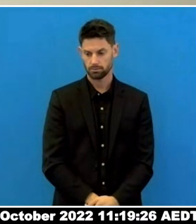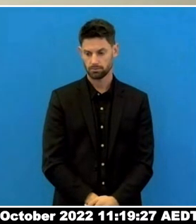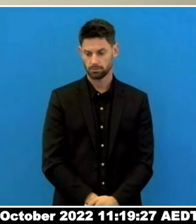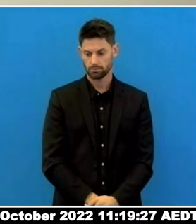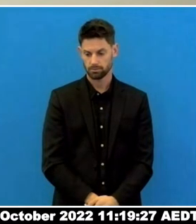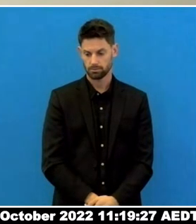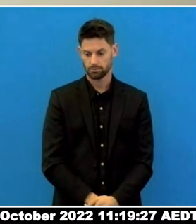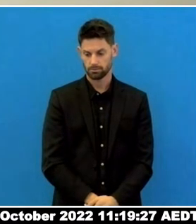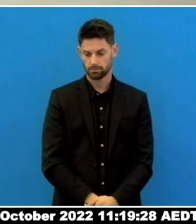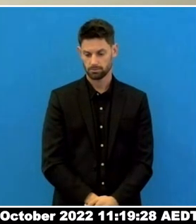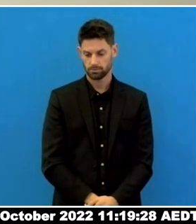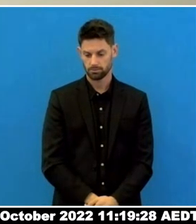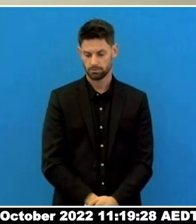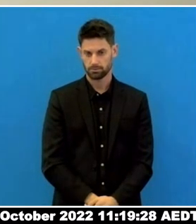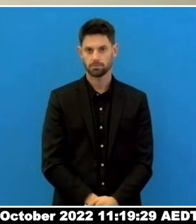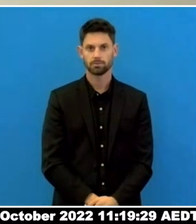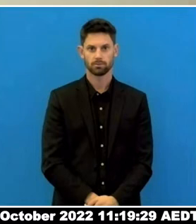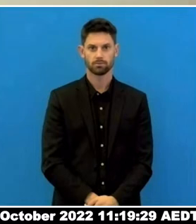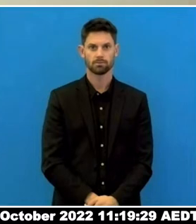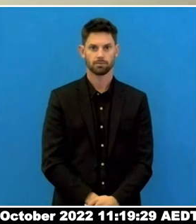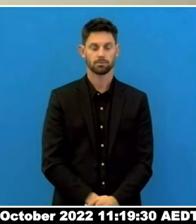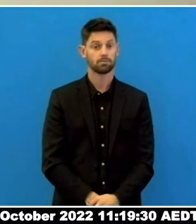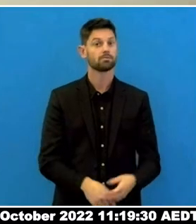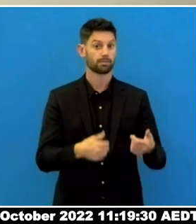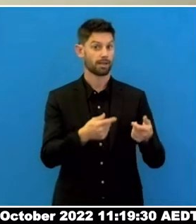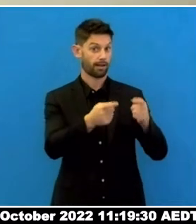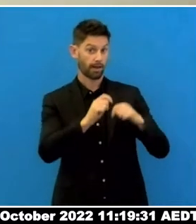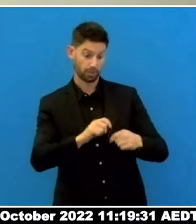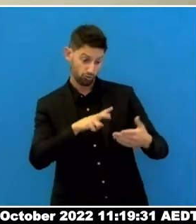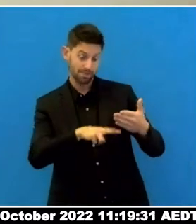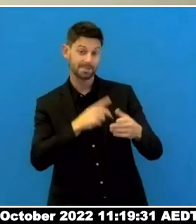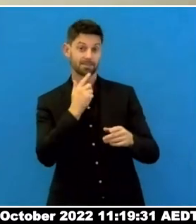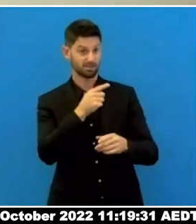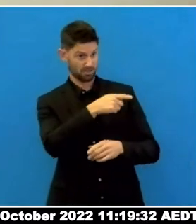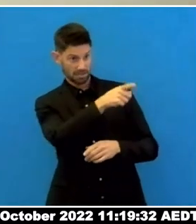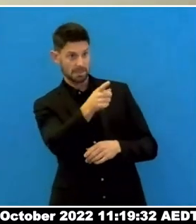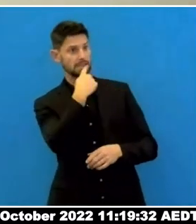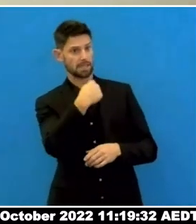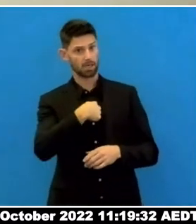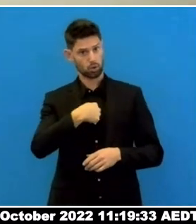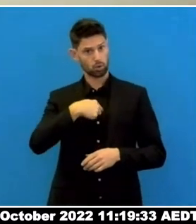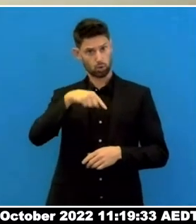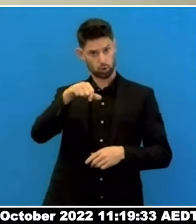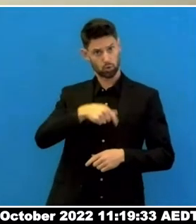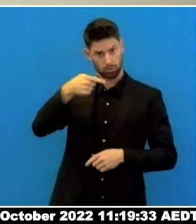Yes. "I've been told I should see a mental health specialist, but as far as I know, I haven't seen one.